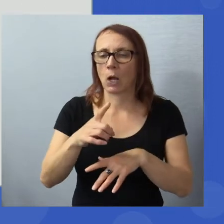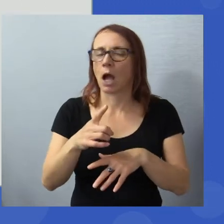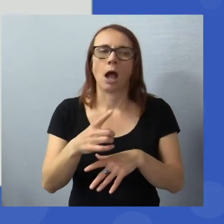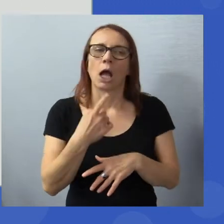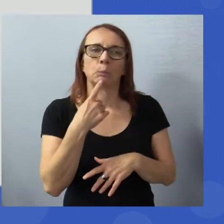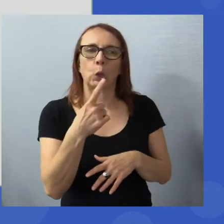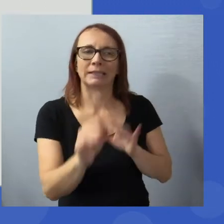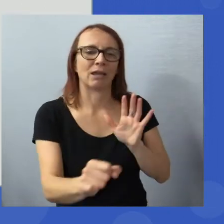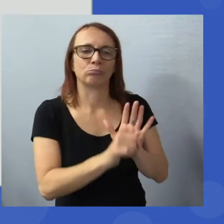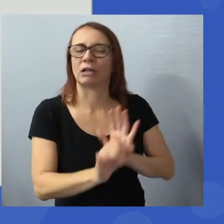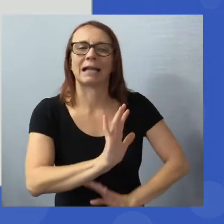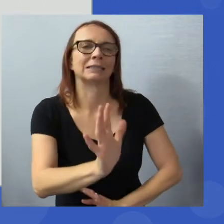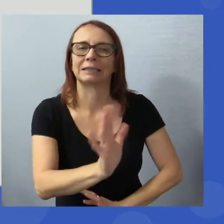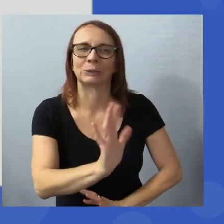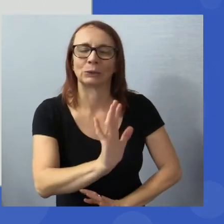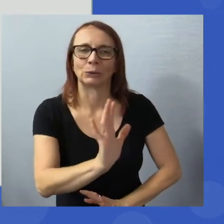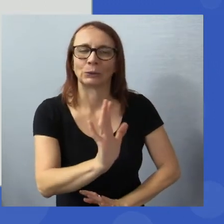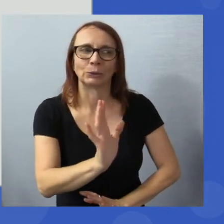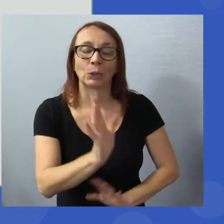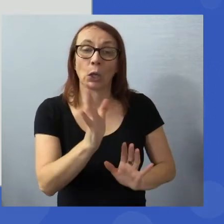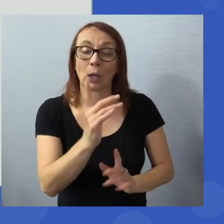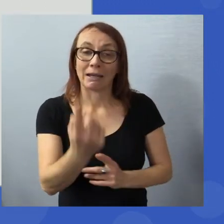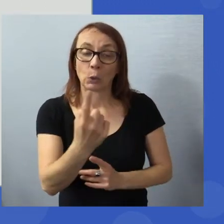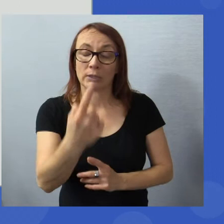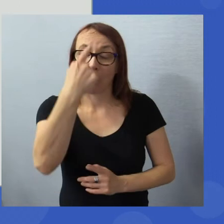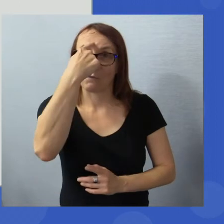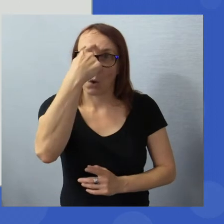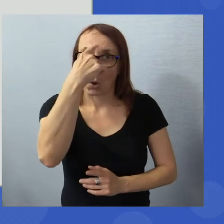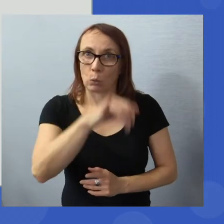available if you want to imagine in your head the tea cake that you would favor